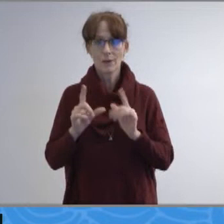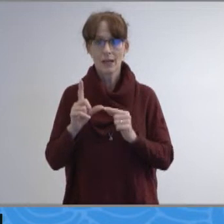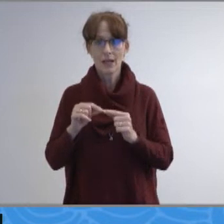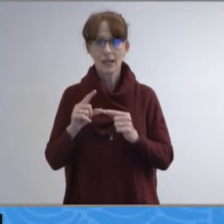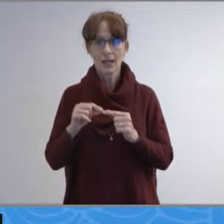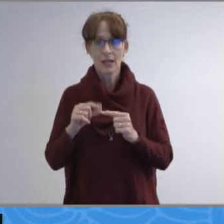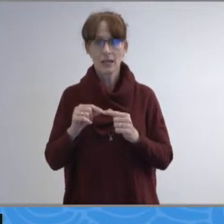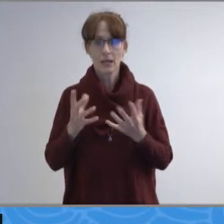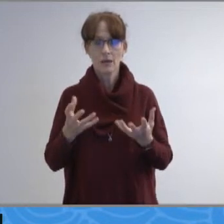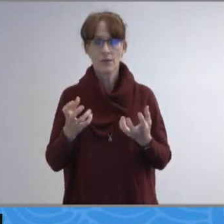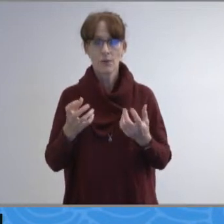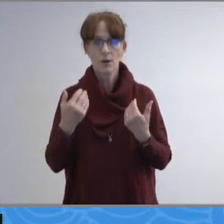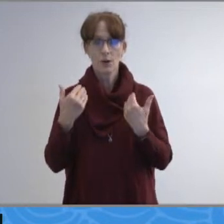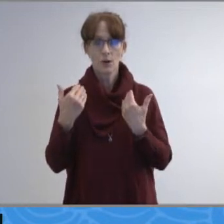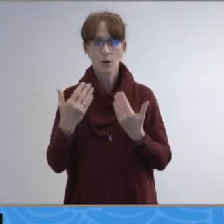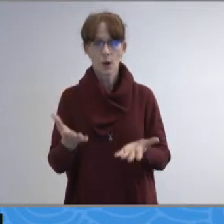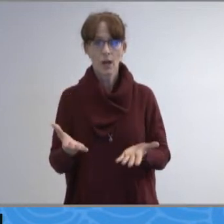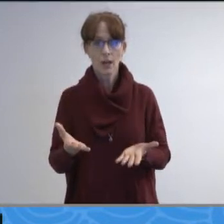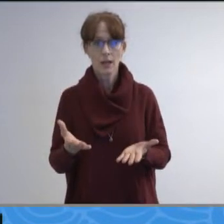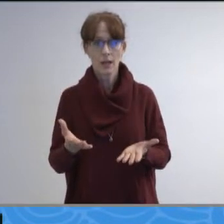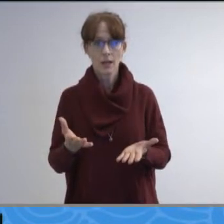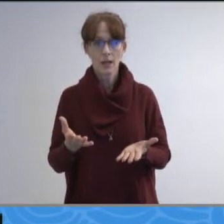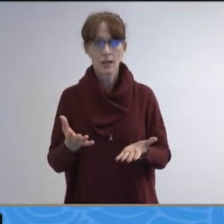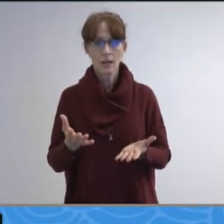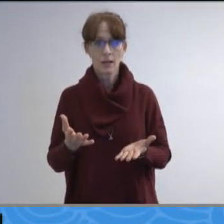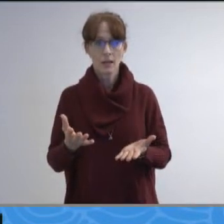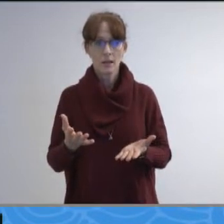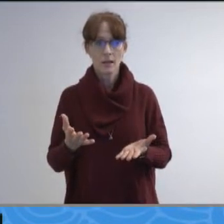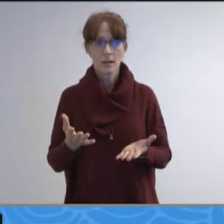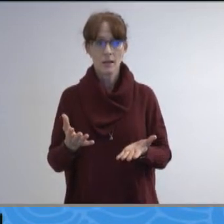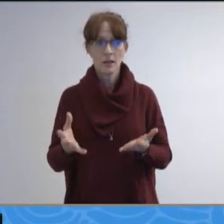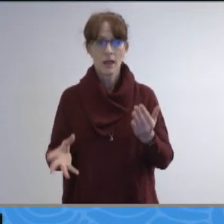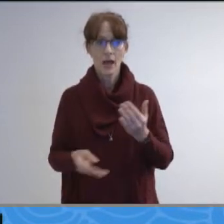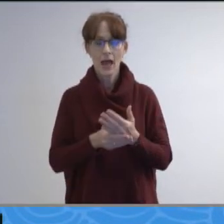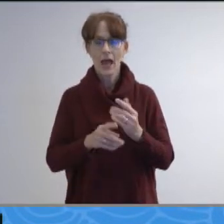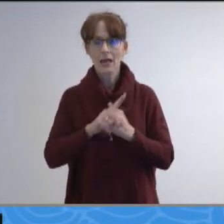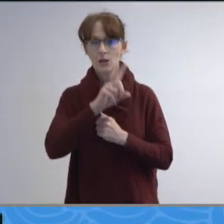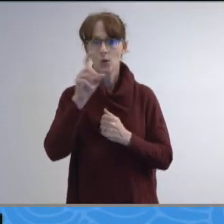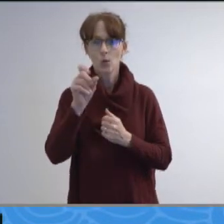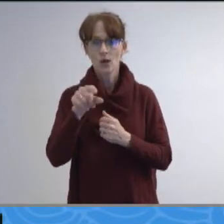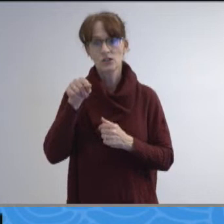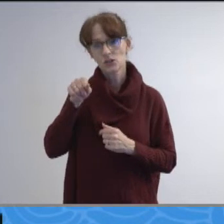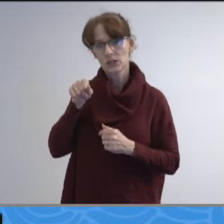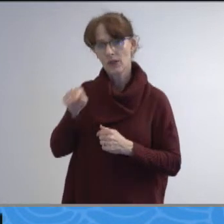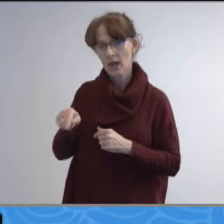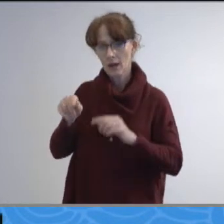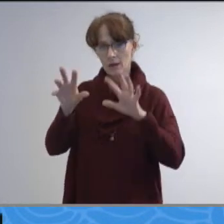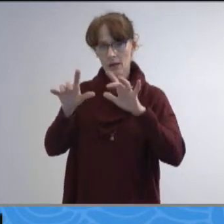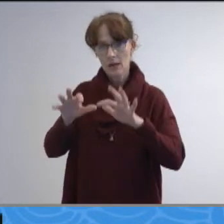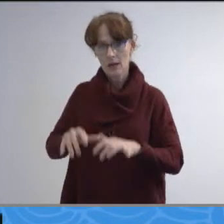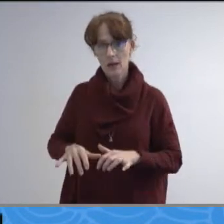If you want to go ahead and add your questions in there, we will make sure that we have